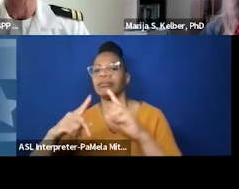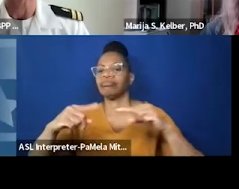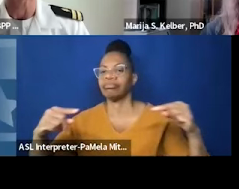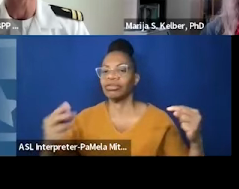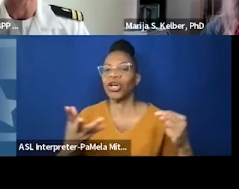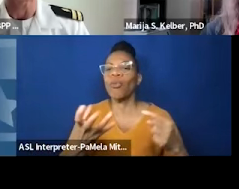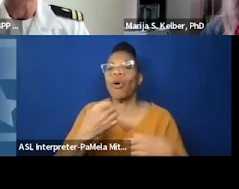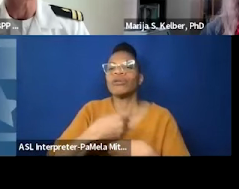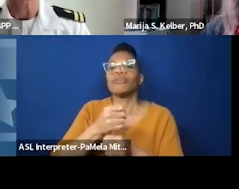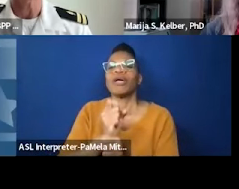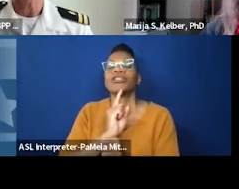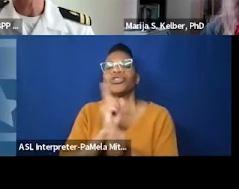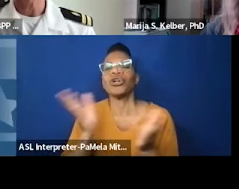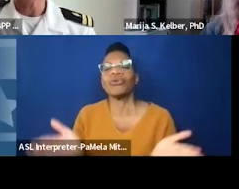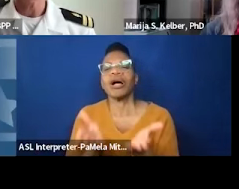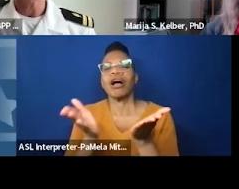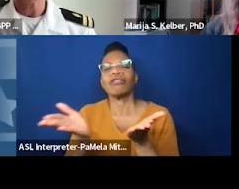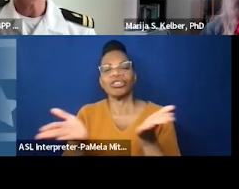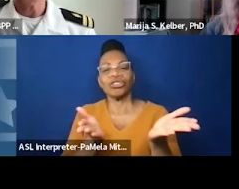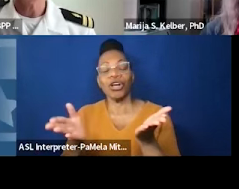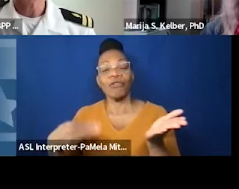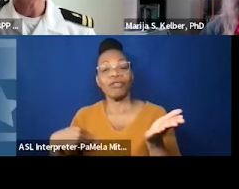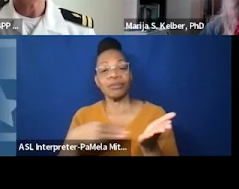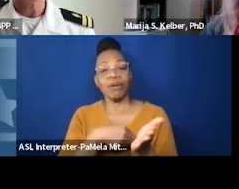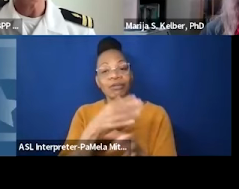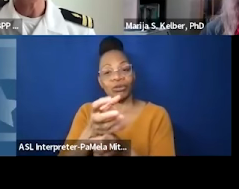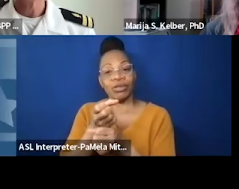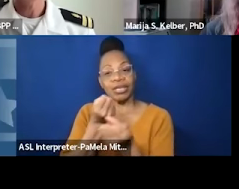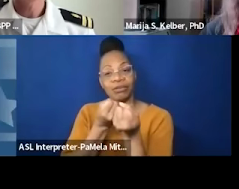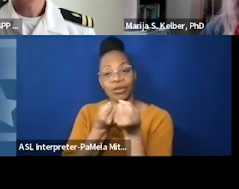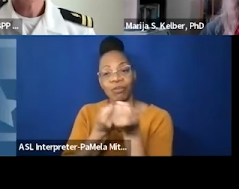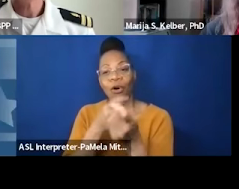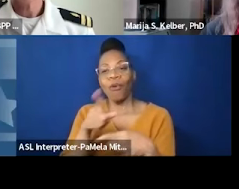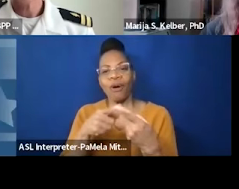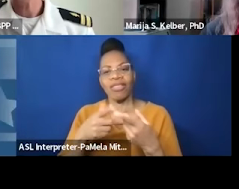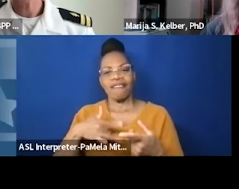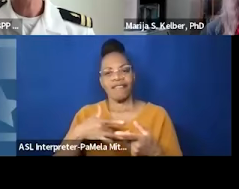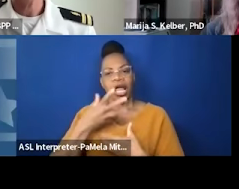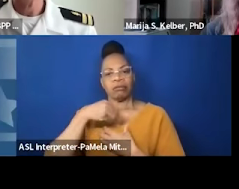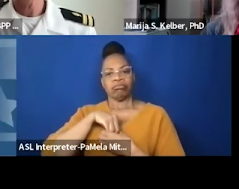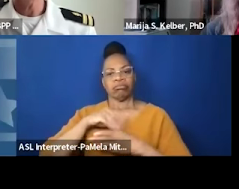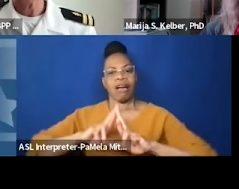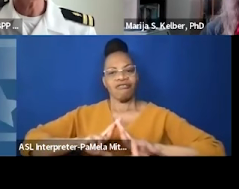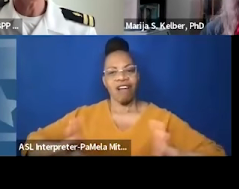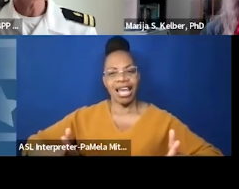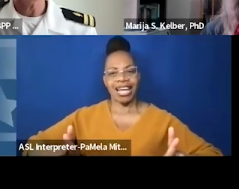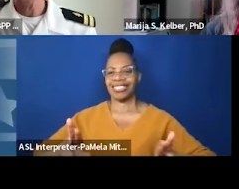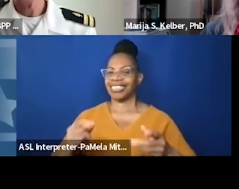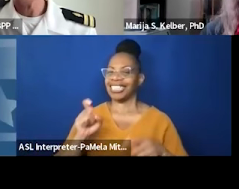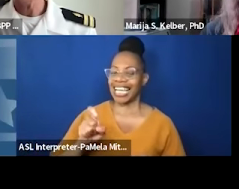that we are encouraging service members to get support as they feel ready and in need. And I know I spoke really fast and I think I'm one minute over.